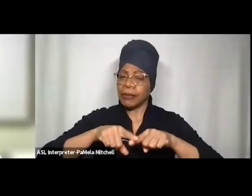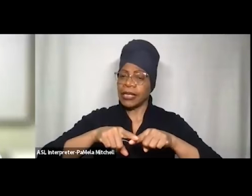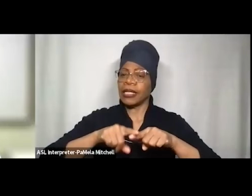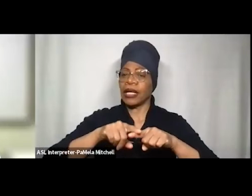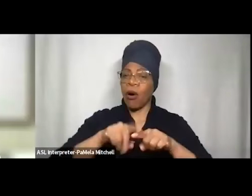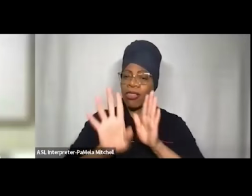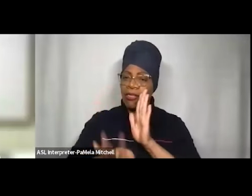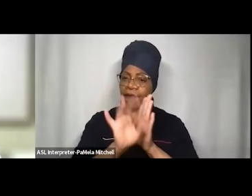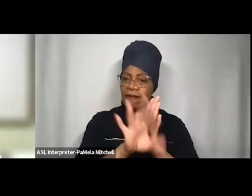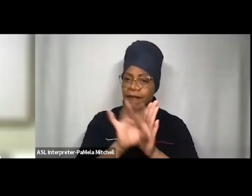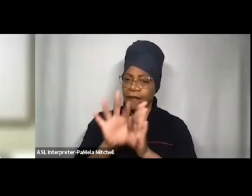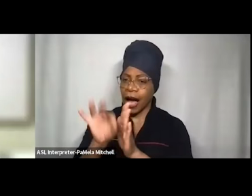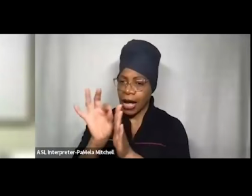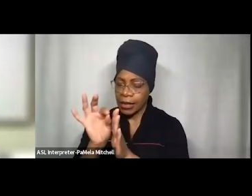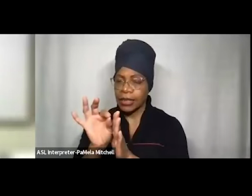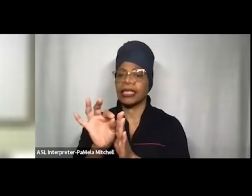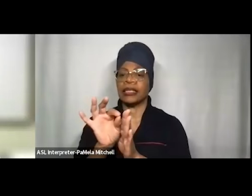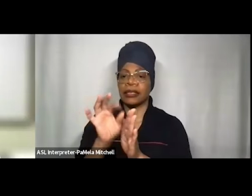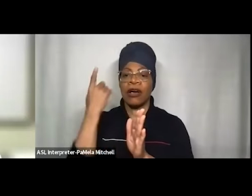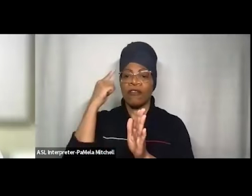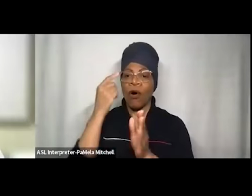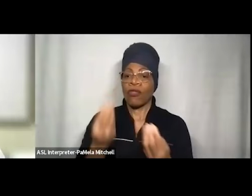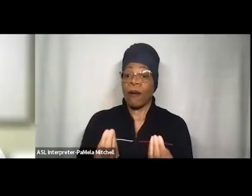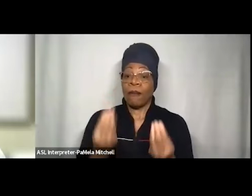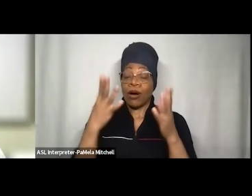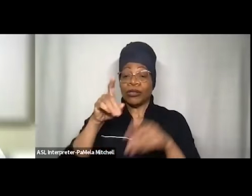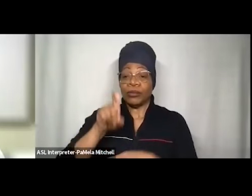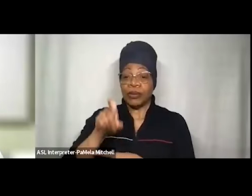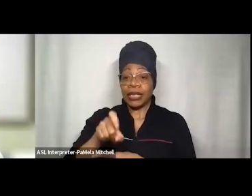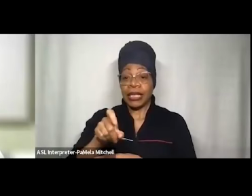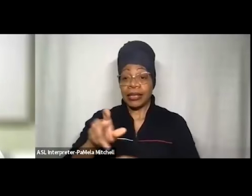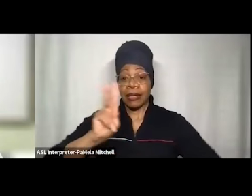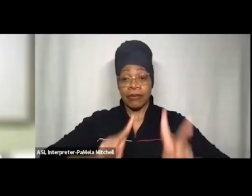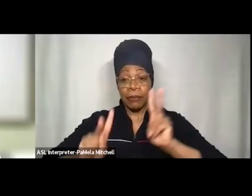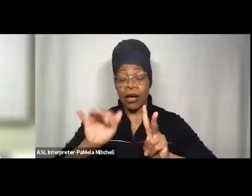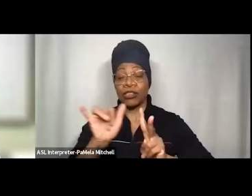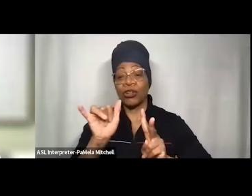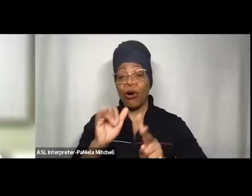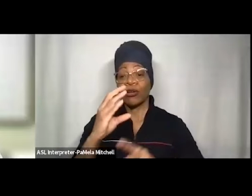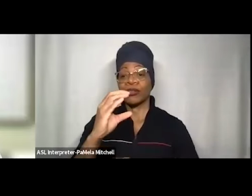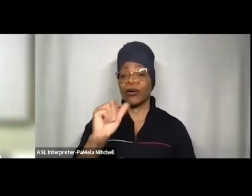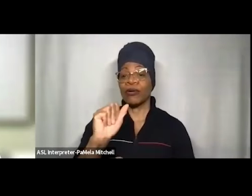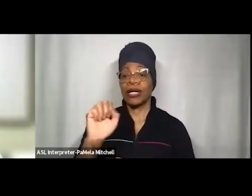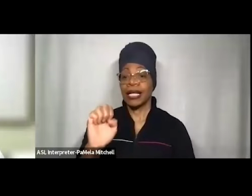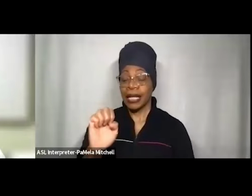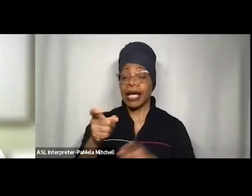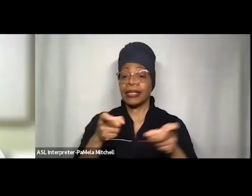severity of the disorders, the multiple needs of this population, and the need for case management intensive services.